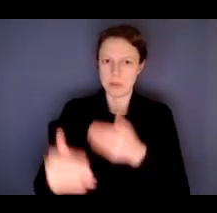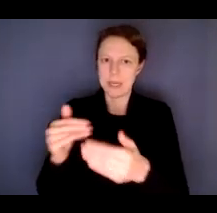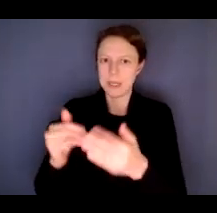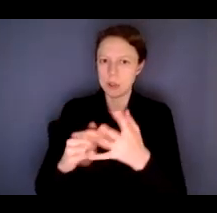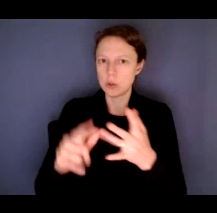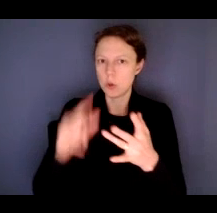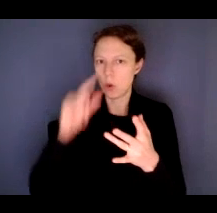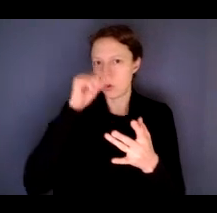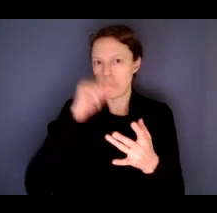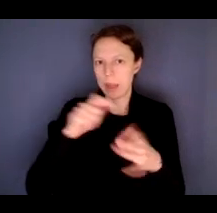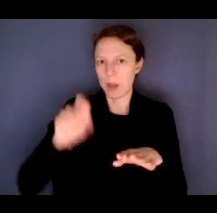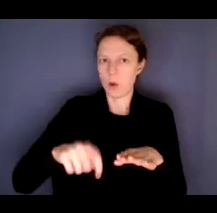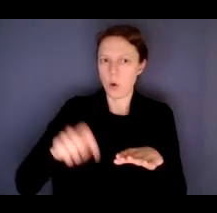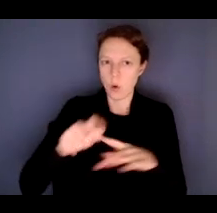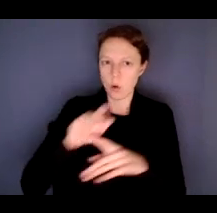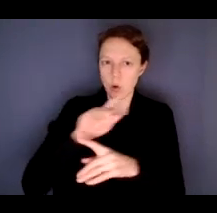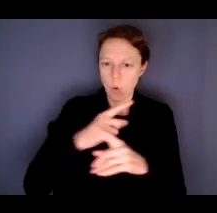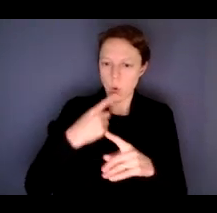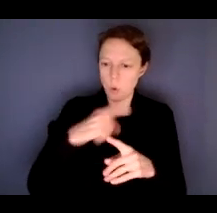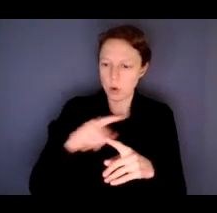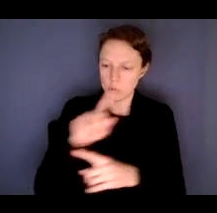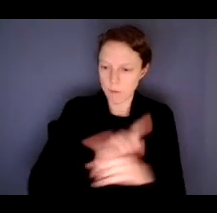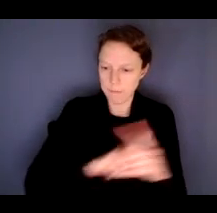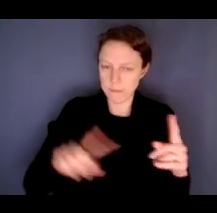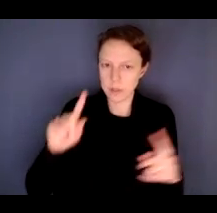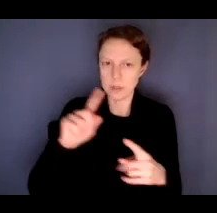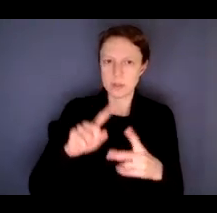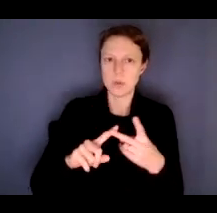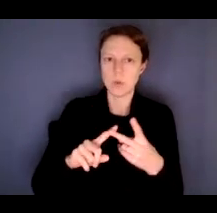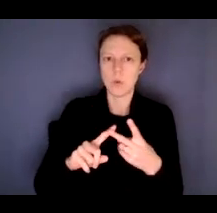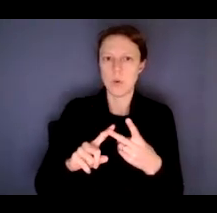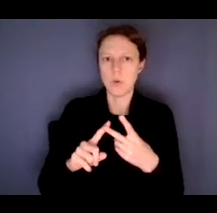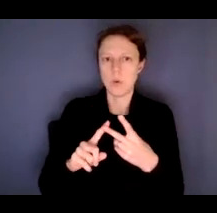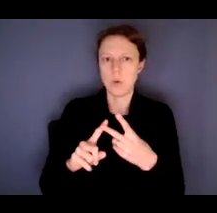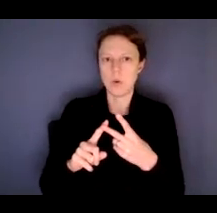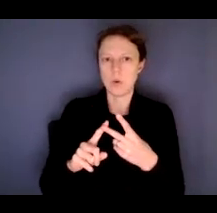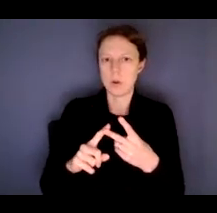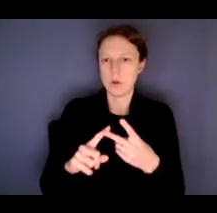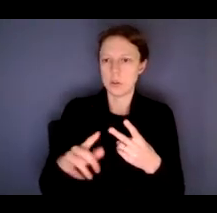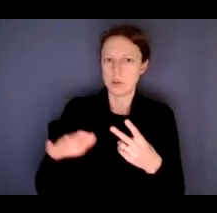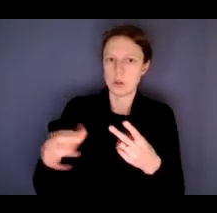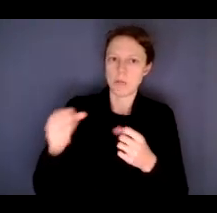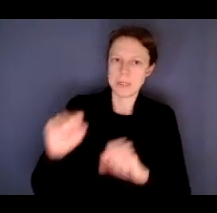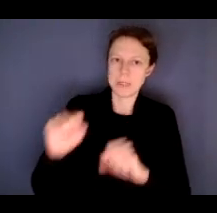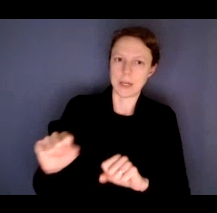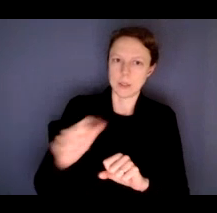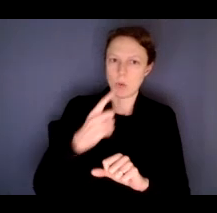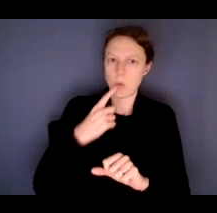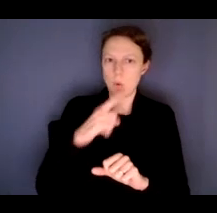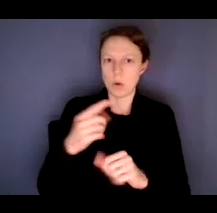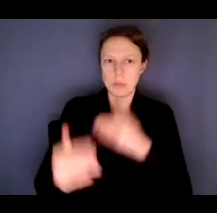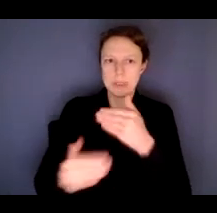it could be child protection order proceedings that the child wants to be heard about. So that's